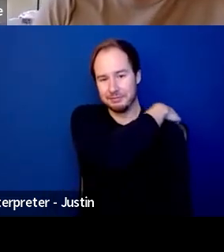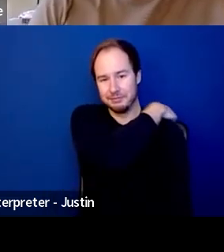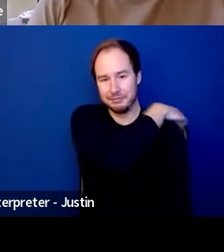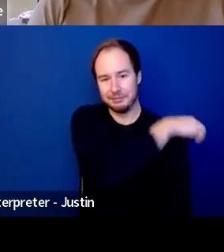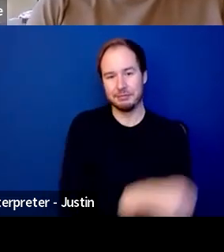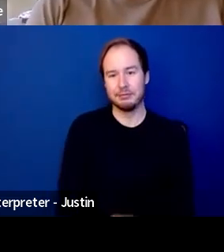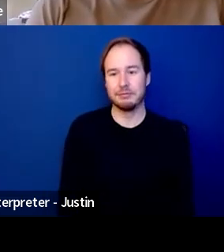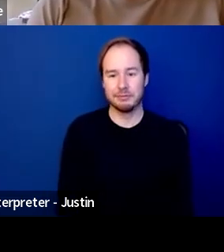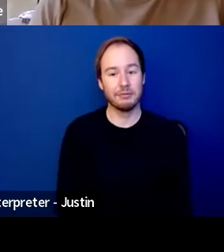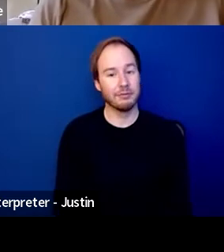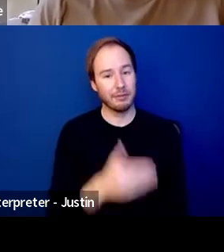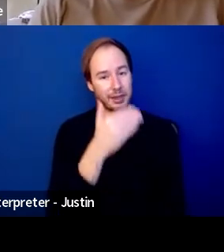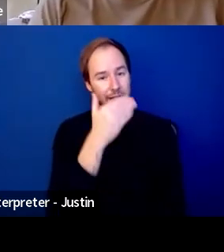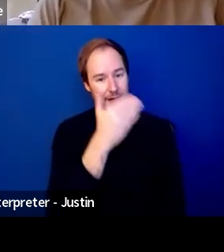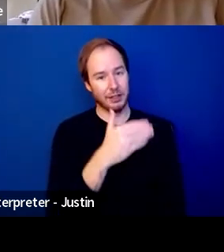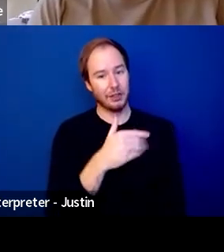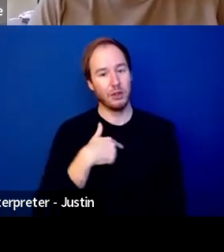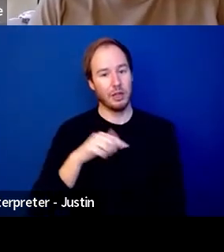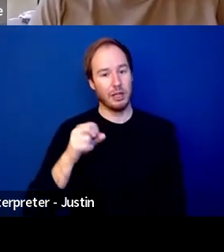Thanks, Liz. Yeah, so.